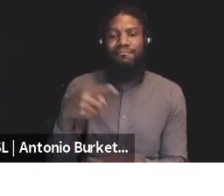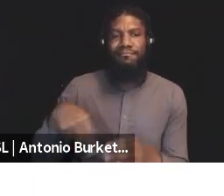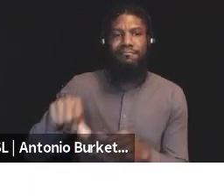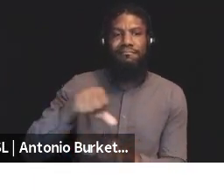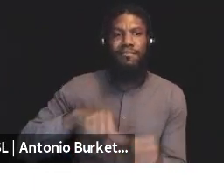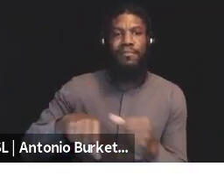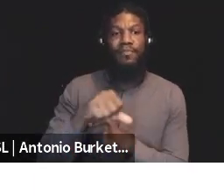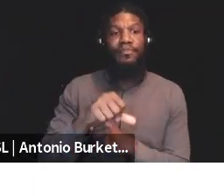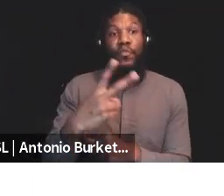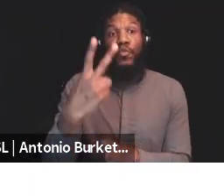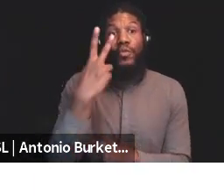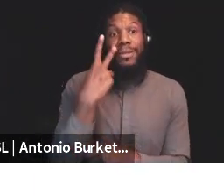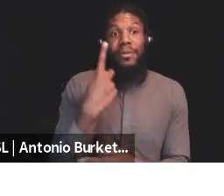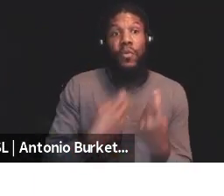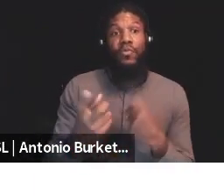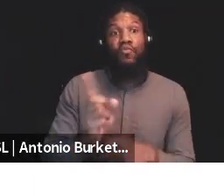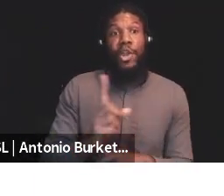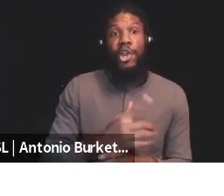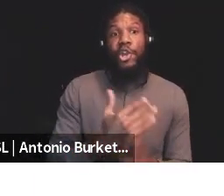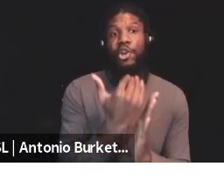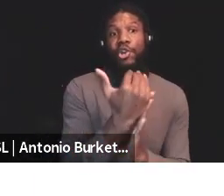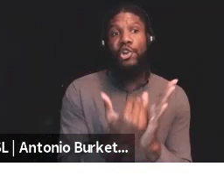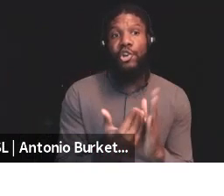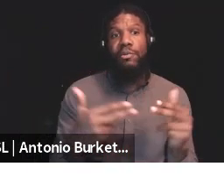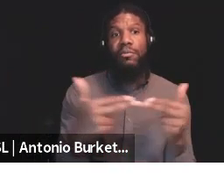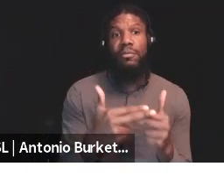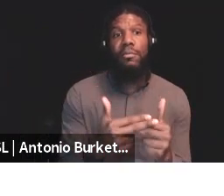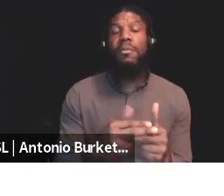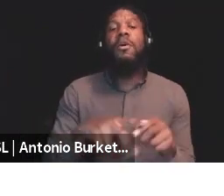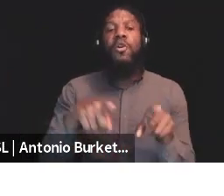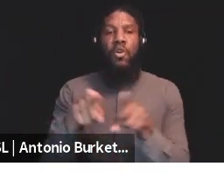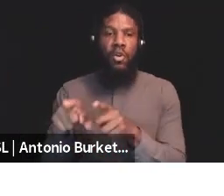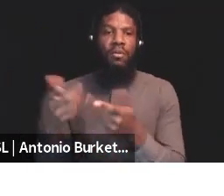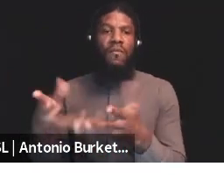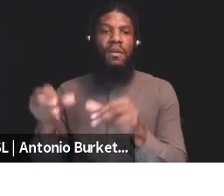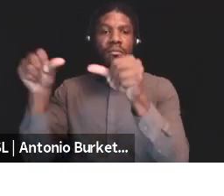but you can also find them on the transcript so this activity is on there, so you can pull that up